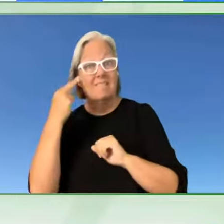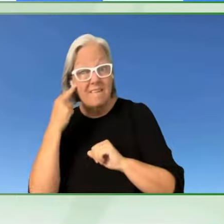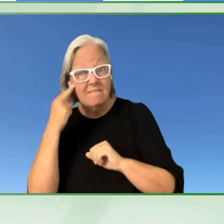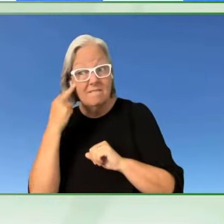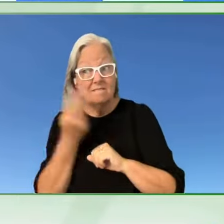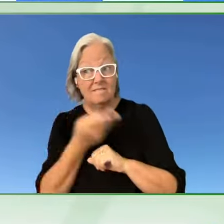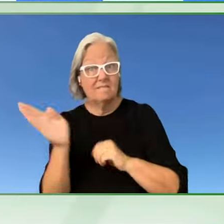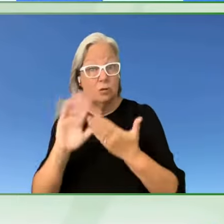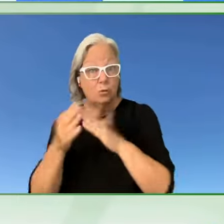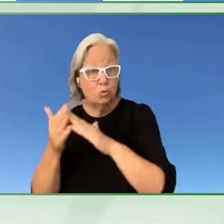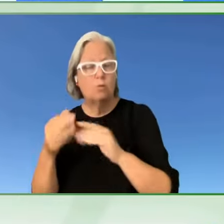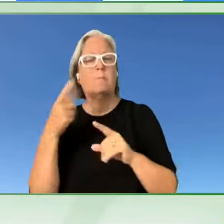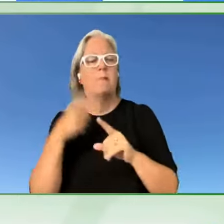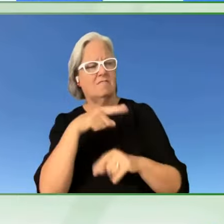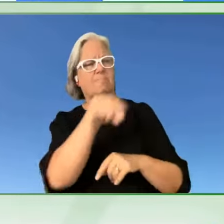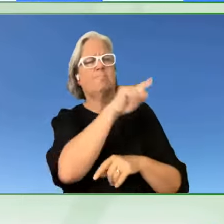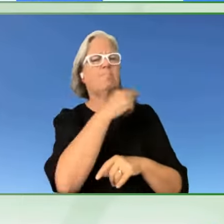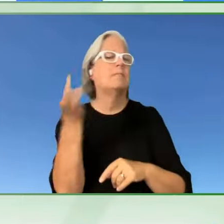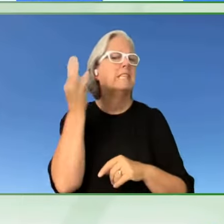school assembly.